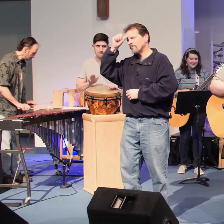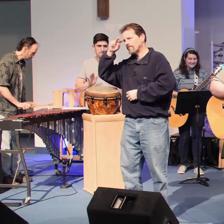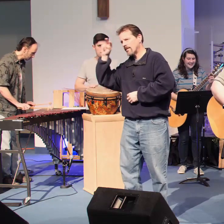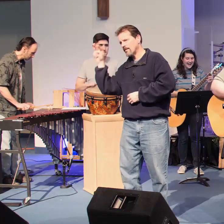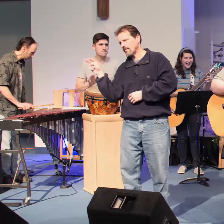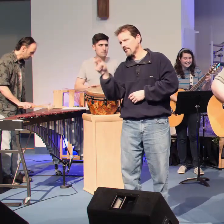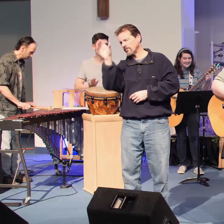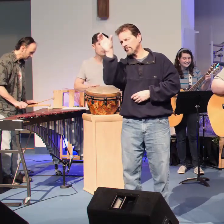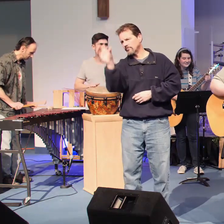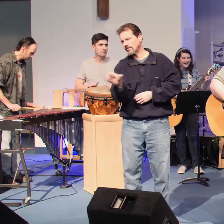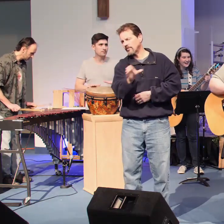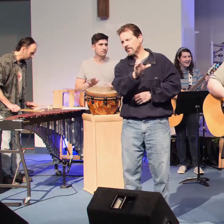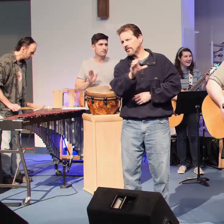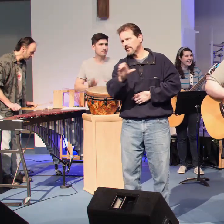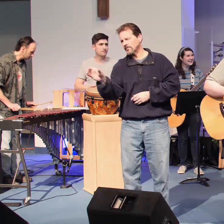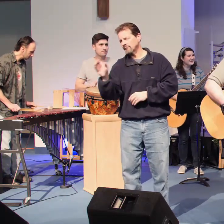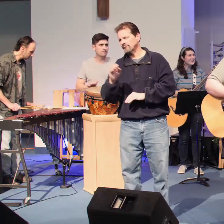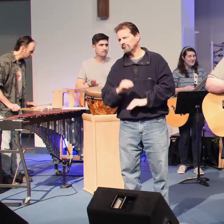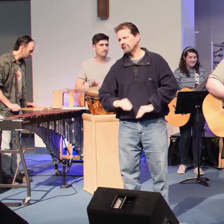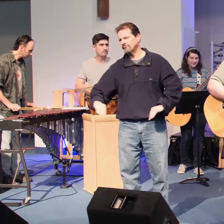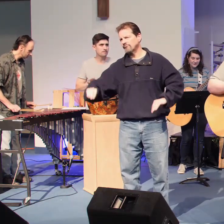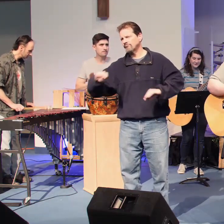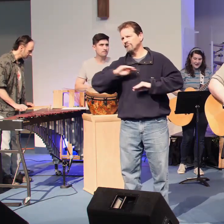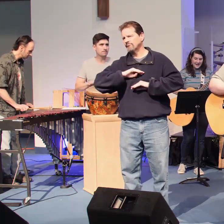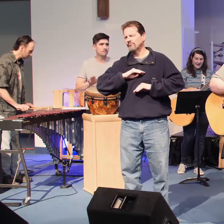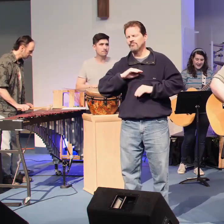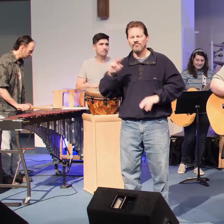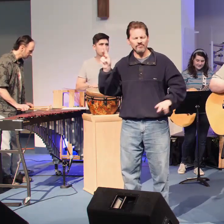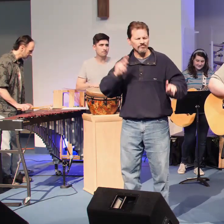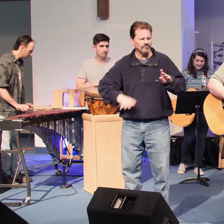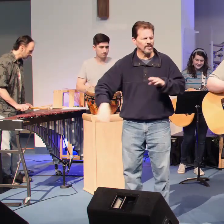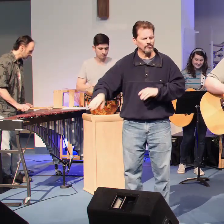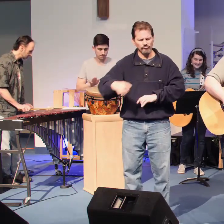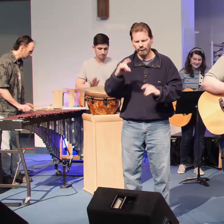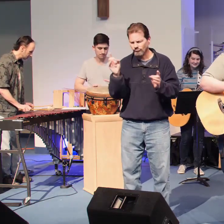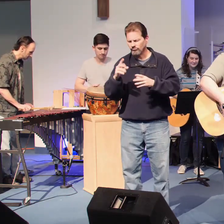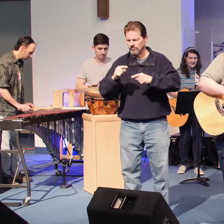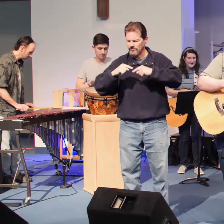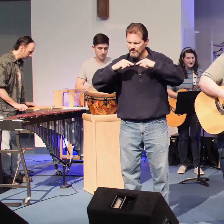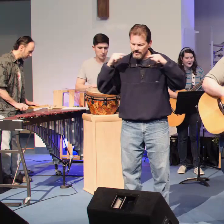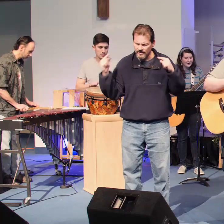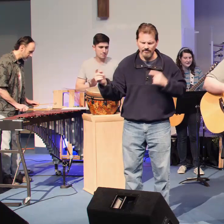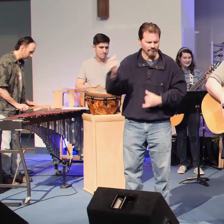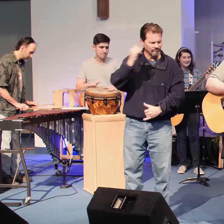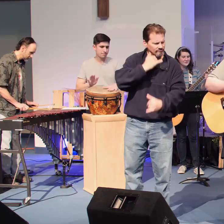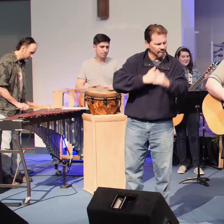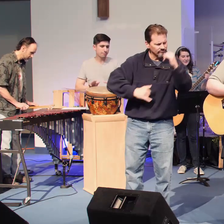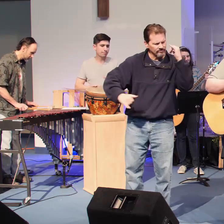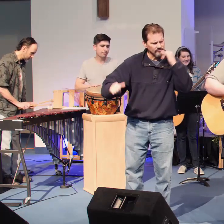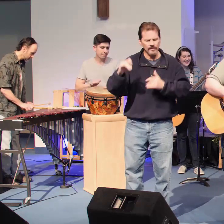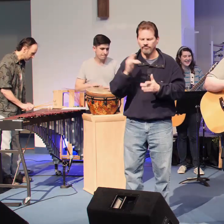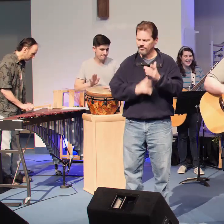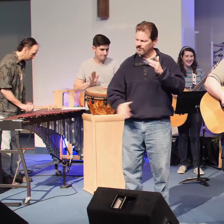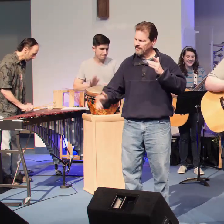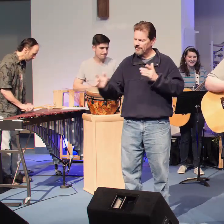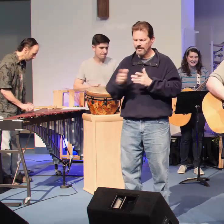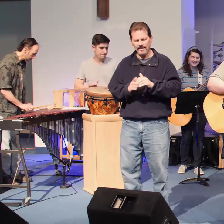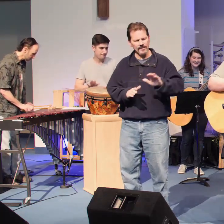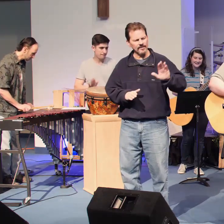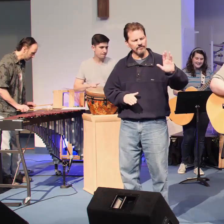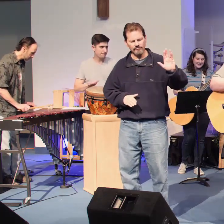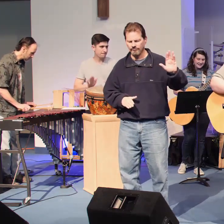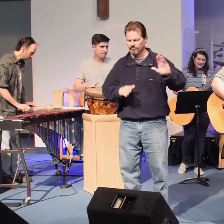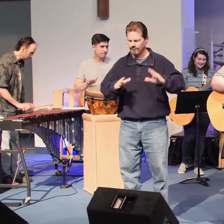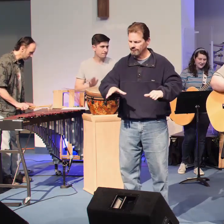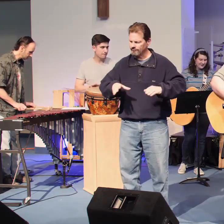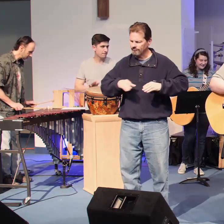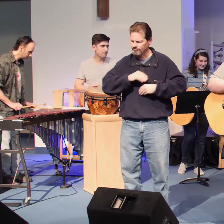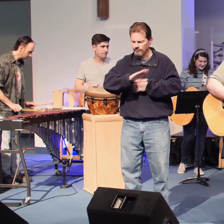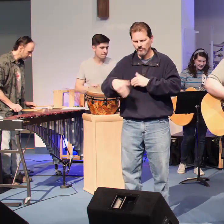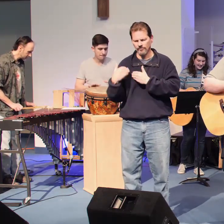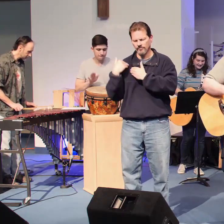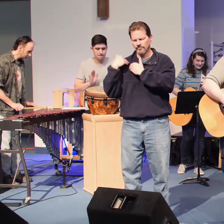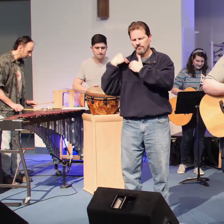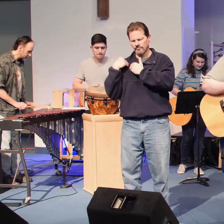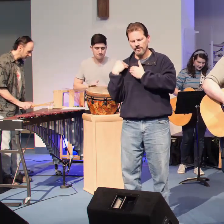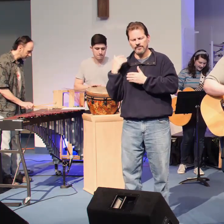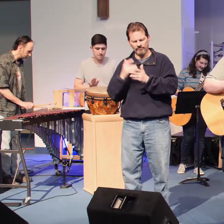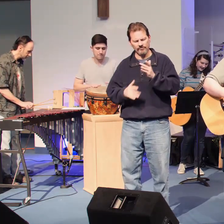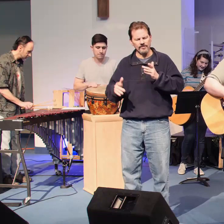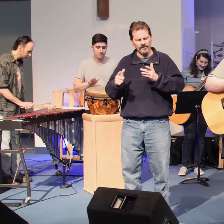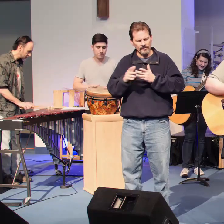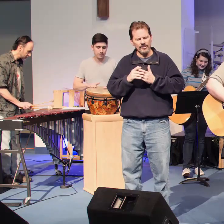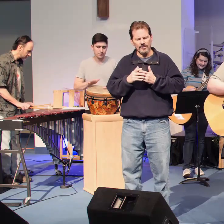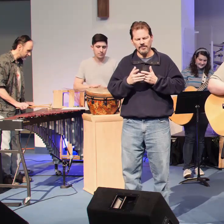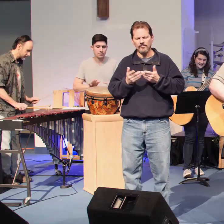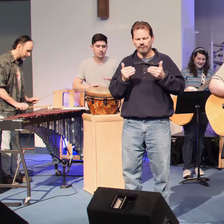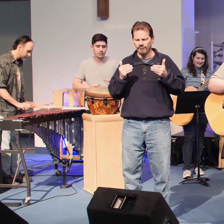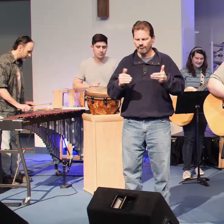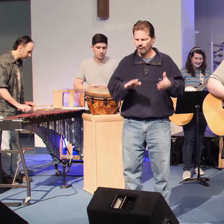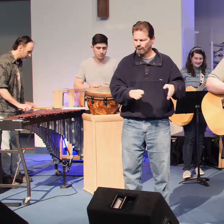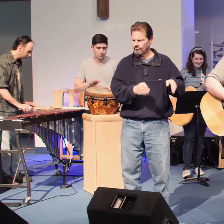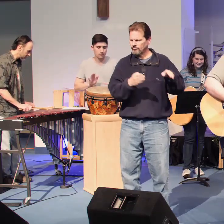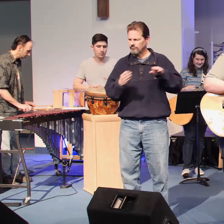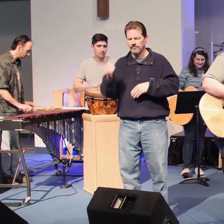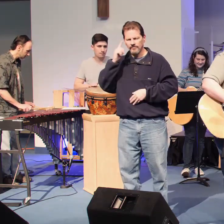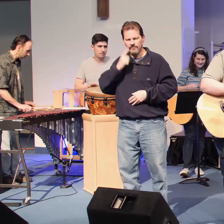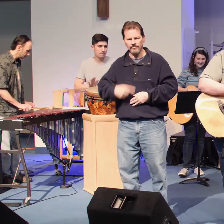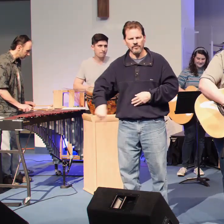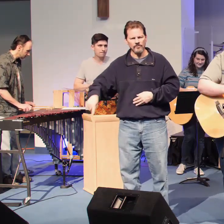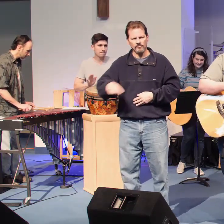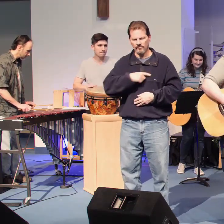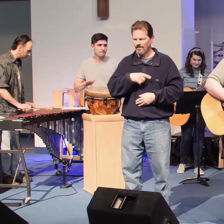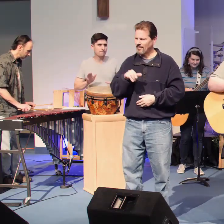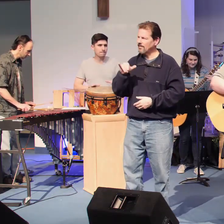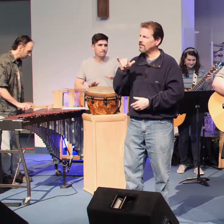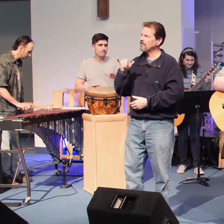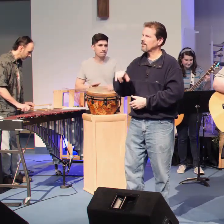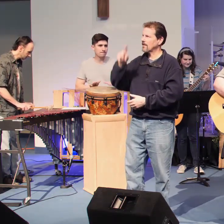For every sin on Him was laid Here in the death of Christ I live.